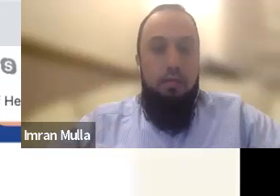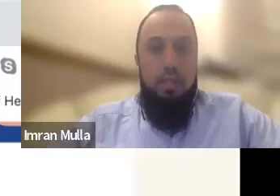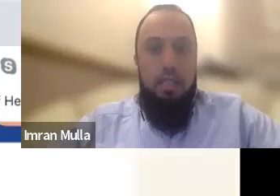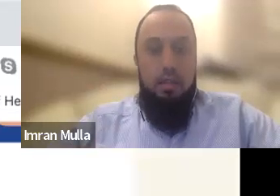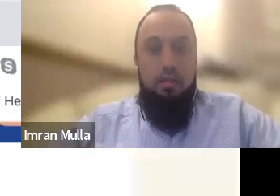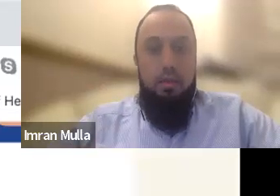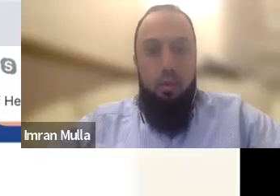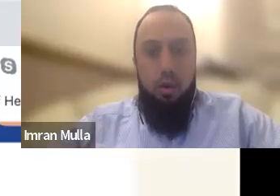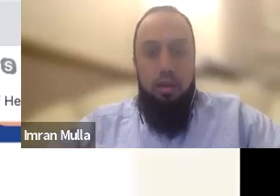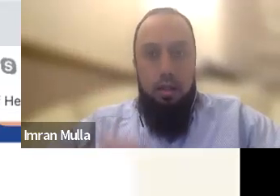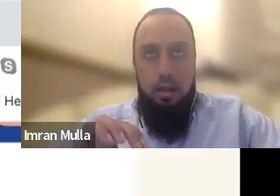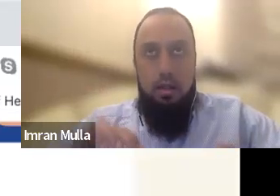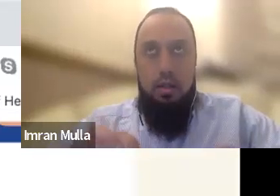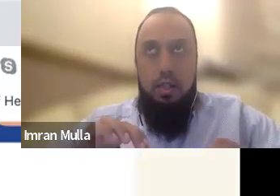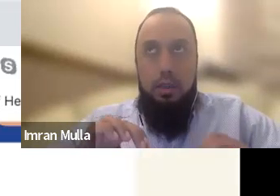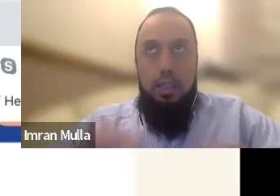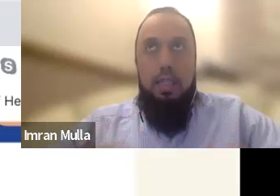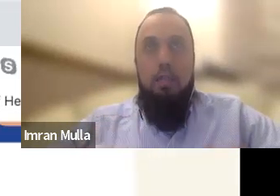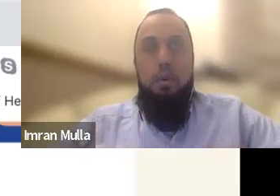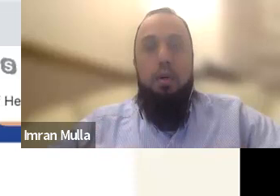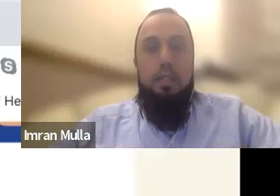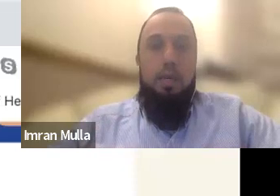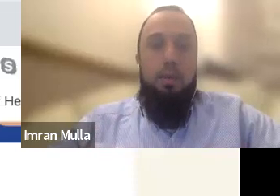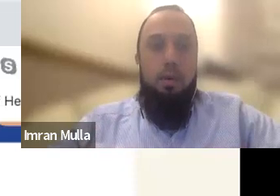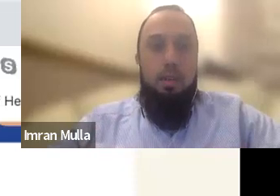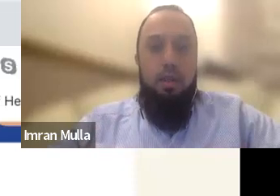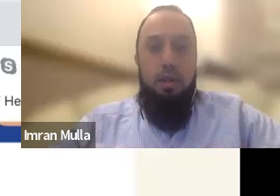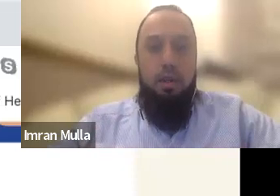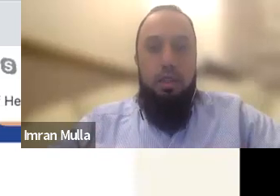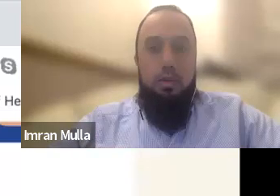emphasise enough is one of the unique points that we wanted for the audiology